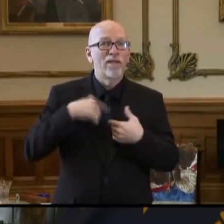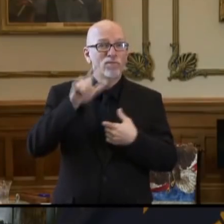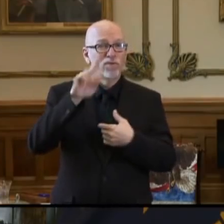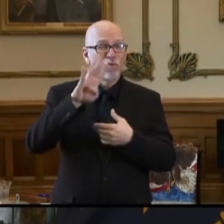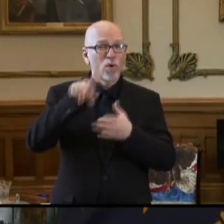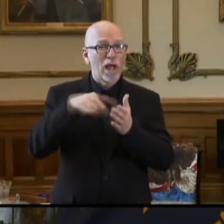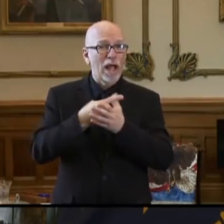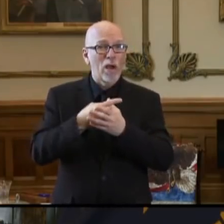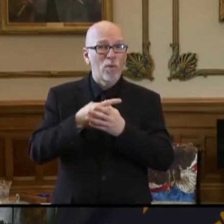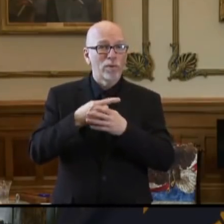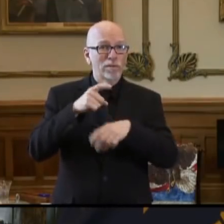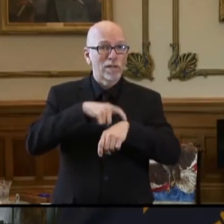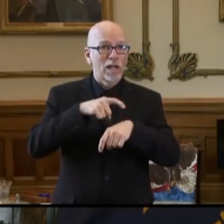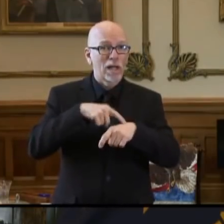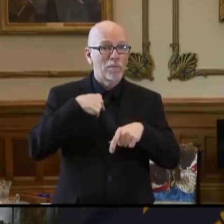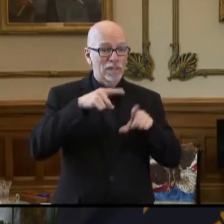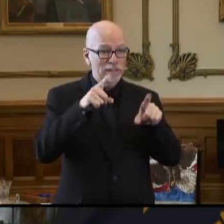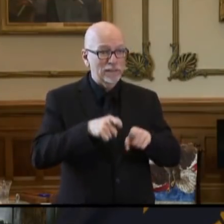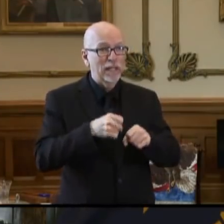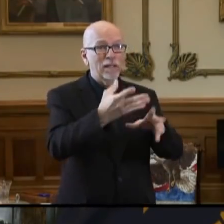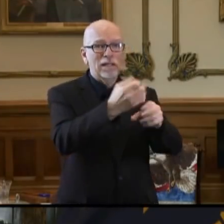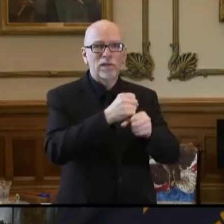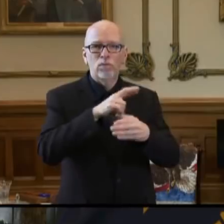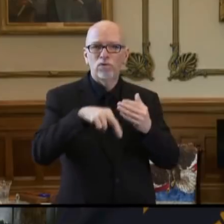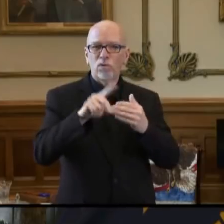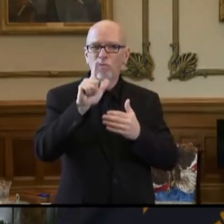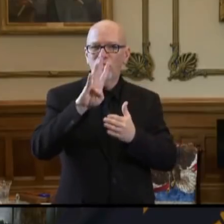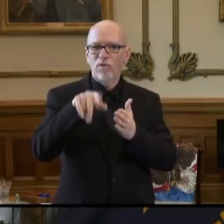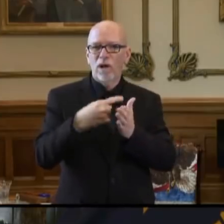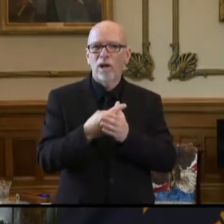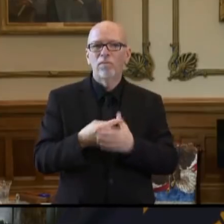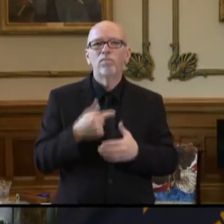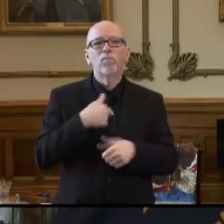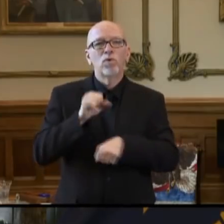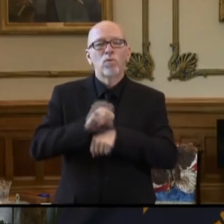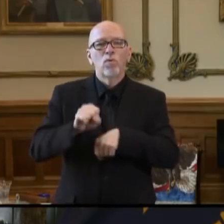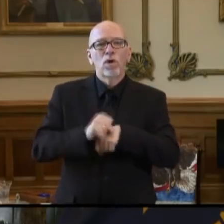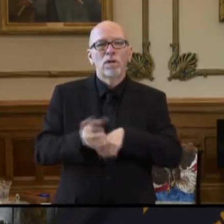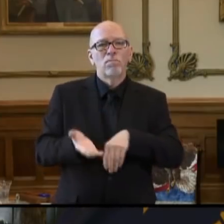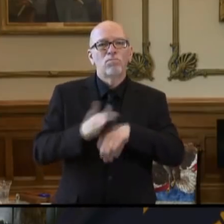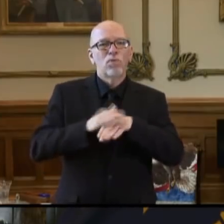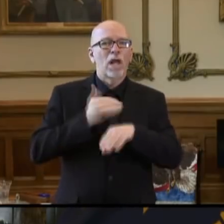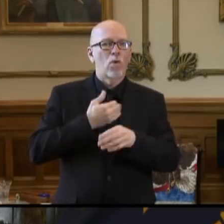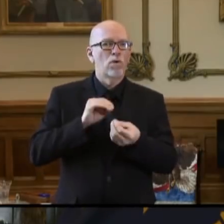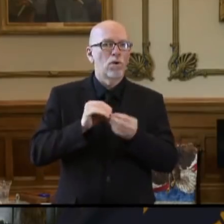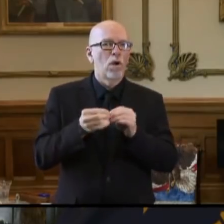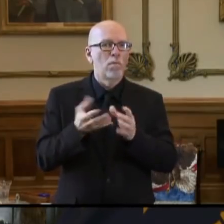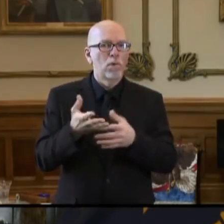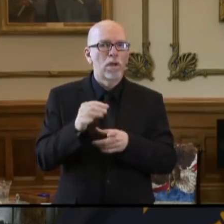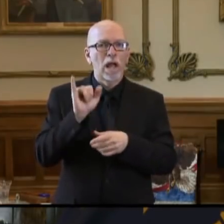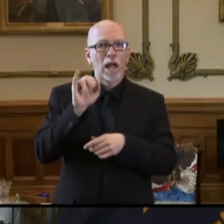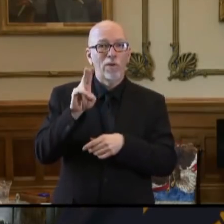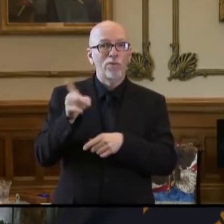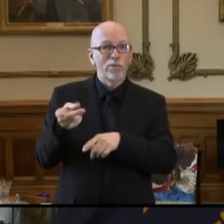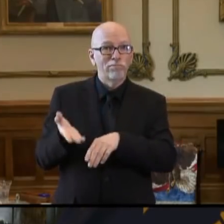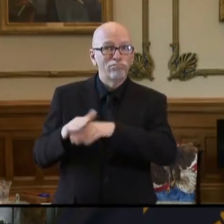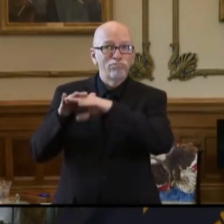REALLY LIKE TO SEE MORE OF THOSE TRANSPORTED HERE TO INDIANAPOLIS. AND LIKE I SAID, WE HAVE A 24 HOUR TURNAROUND